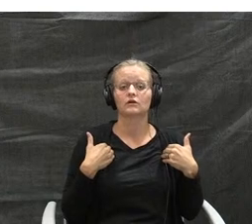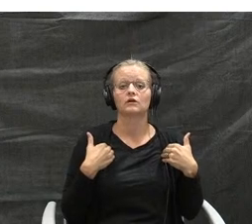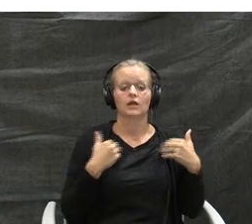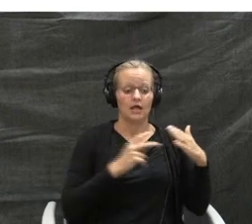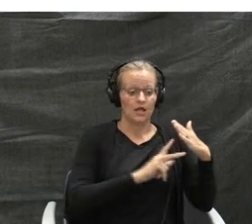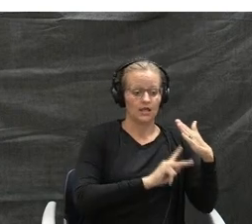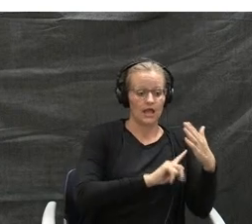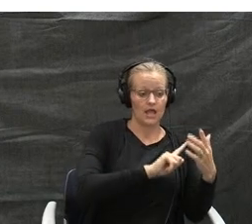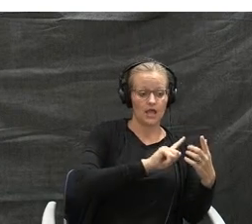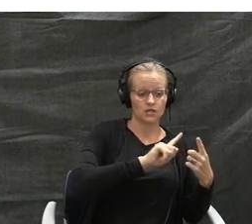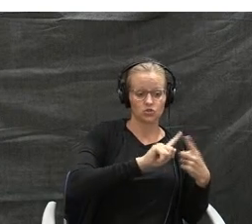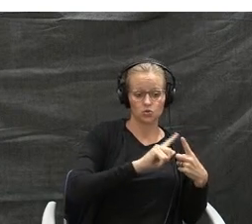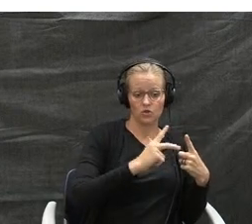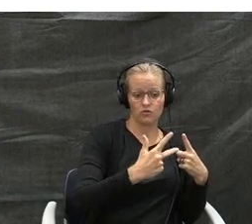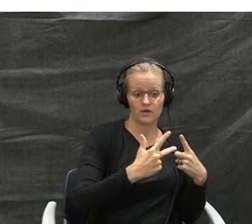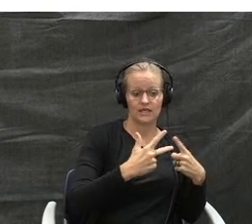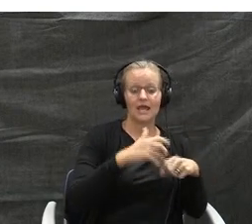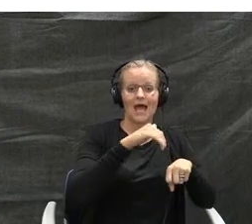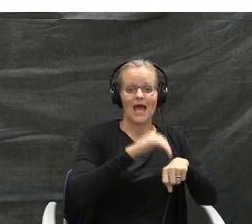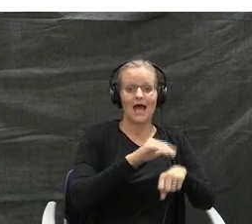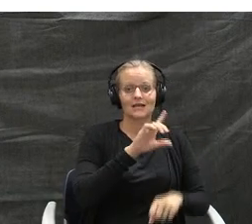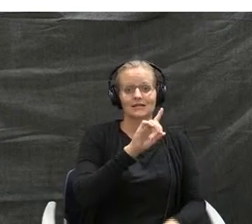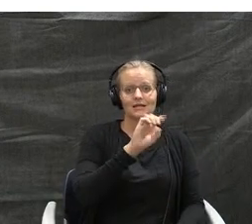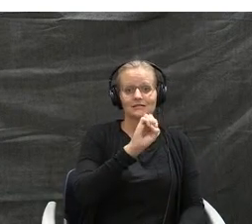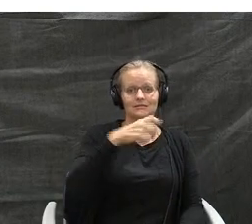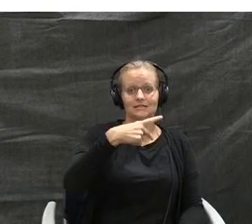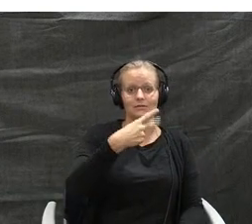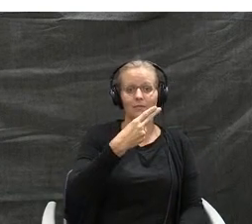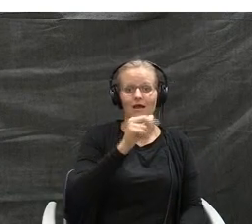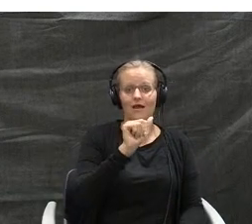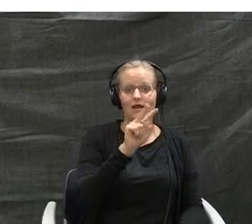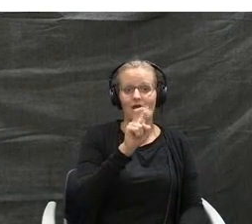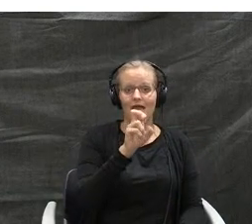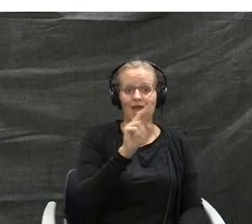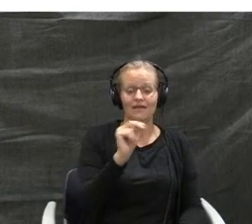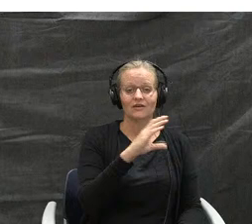that's their usual time, so we have enough buses because we